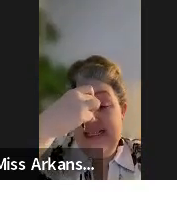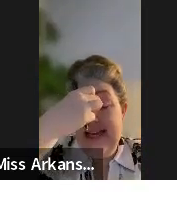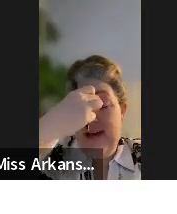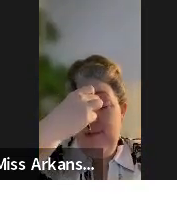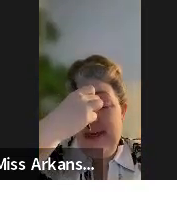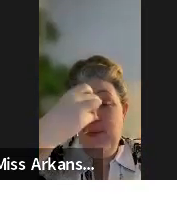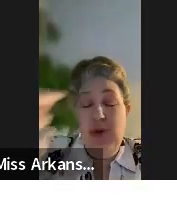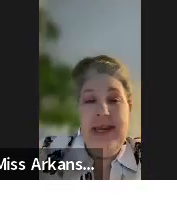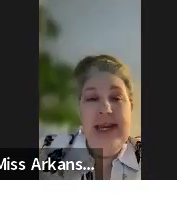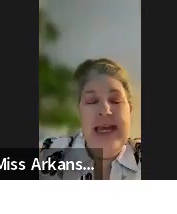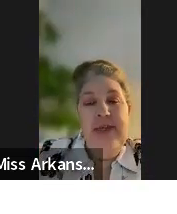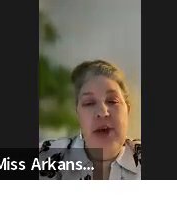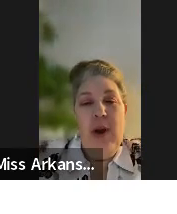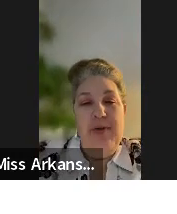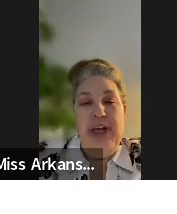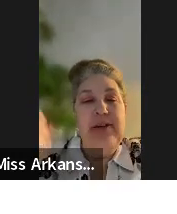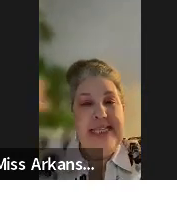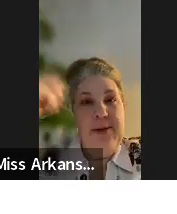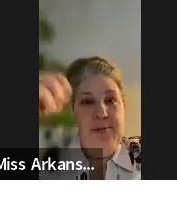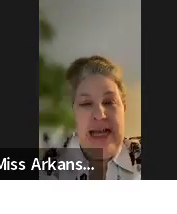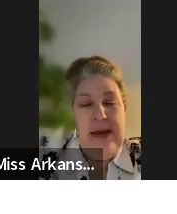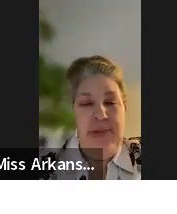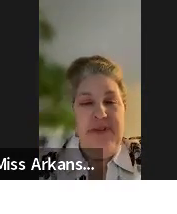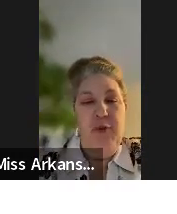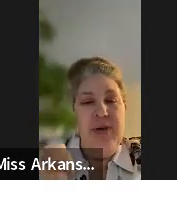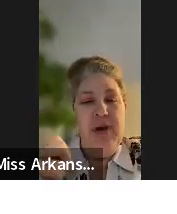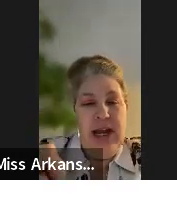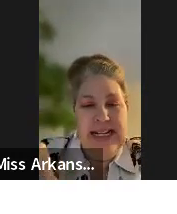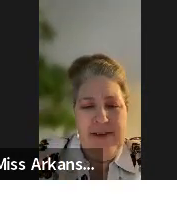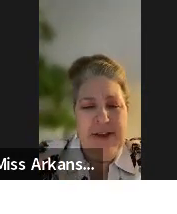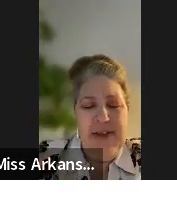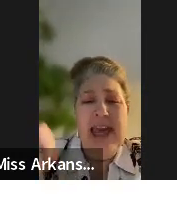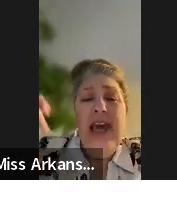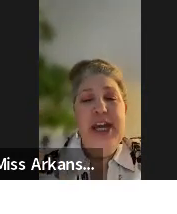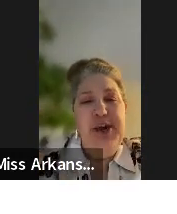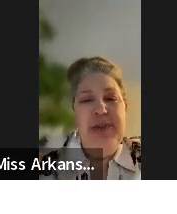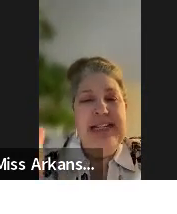You're still muted. I'm sorry. There you go! Oh, I'm sorry, thank you. So I wanted to.